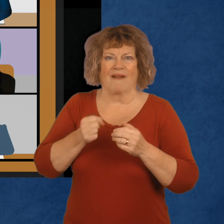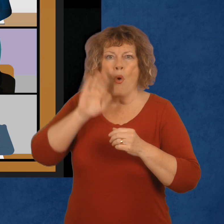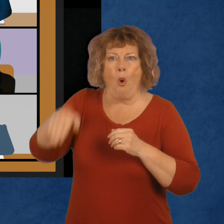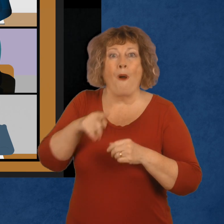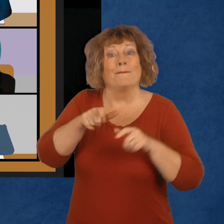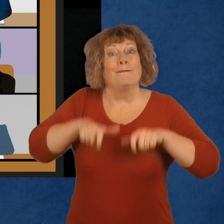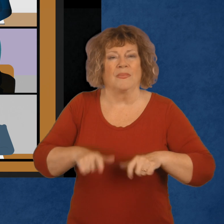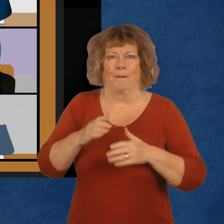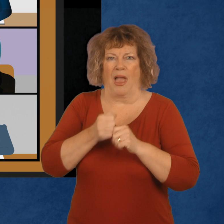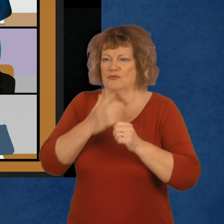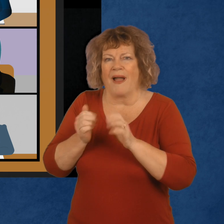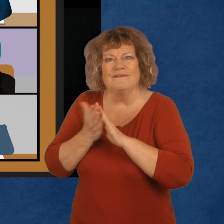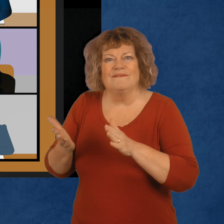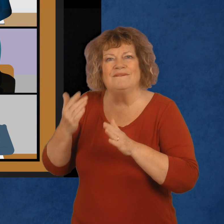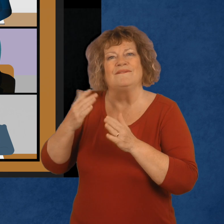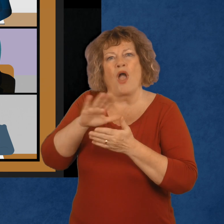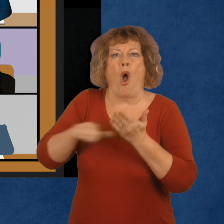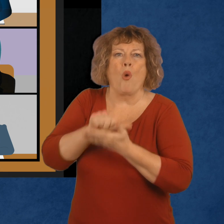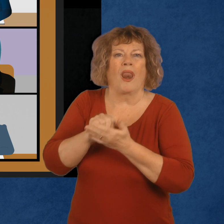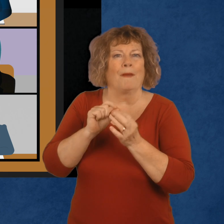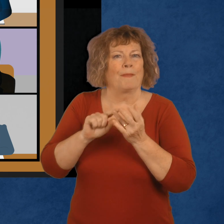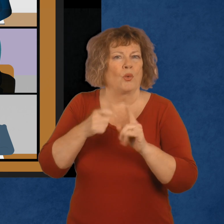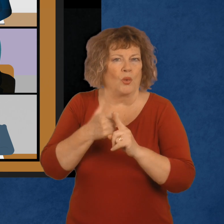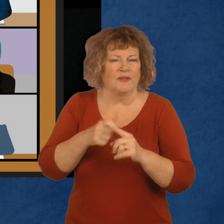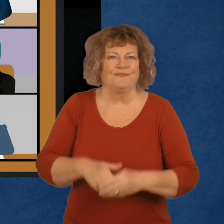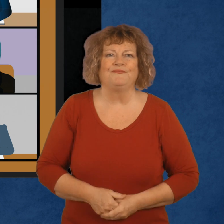You, or your representative, will have a chance to challenge the evidence